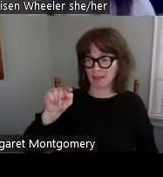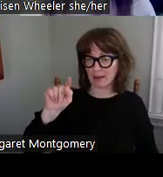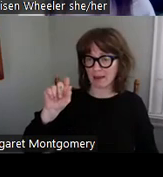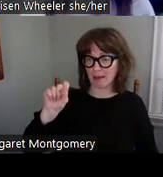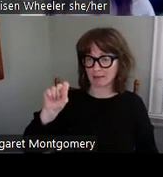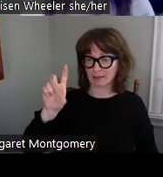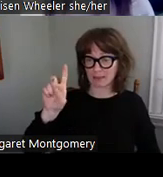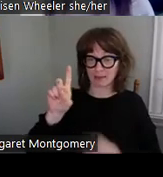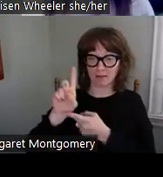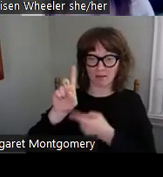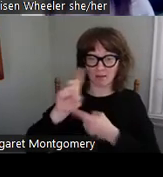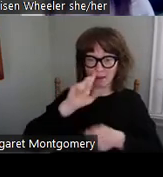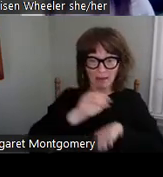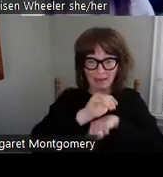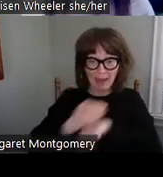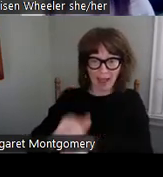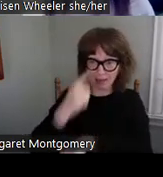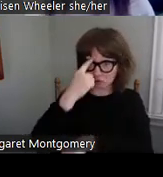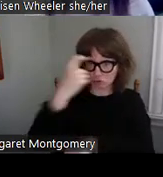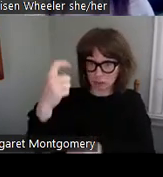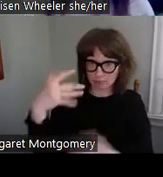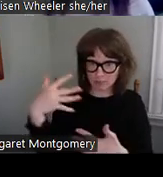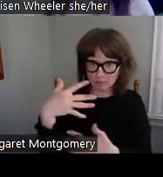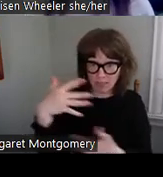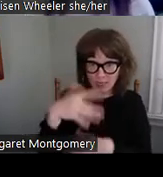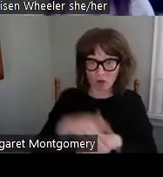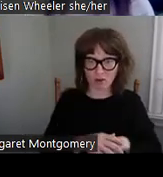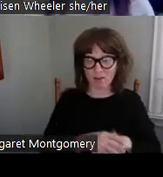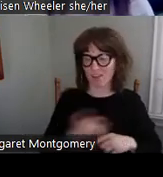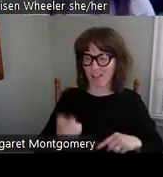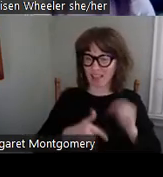13:12:06 77% of survivors are diagnosed with depression, and 75% of survivors are diagnosed